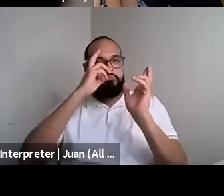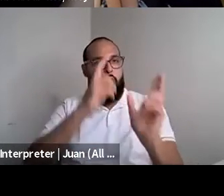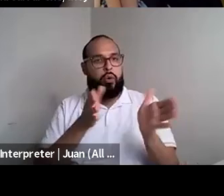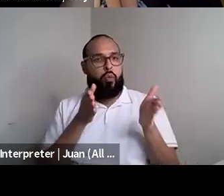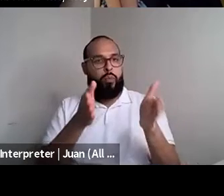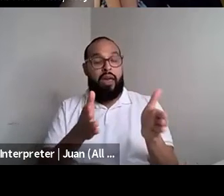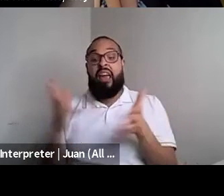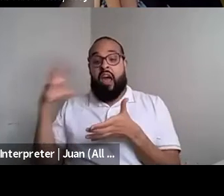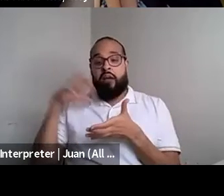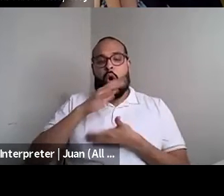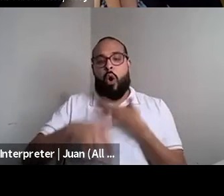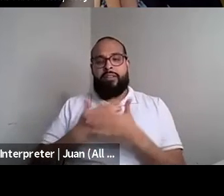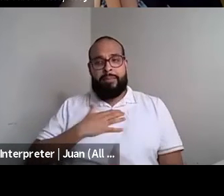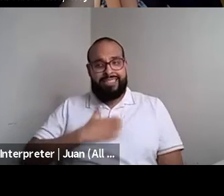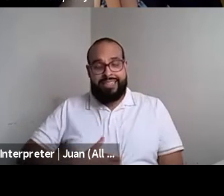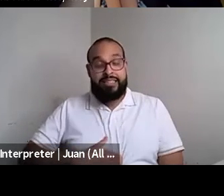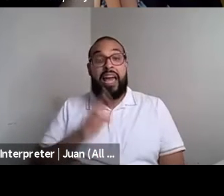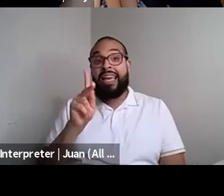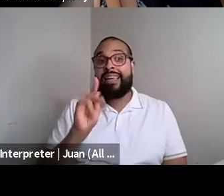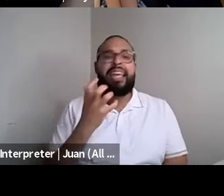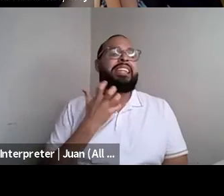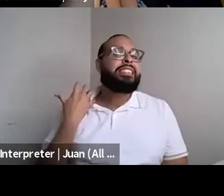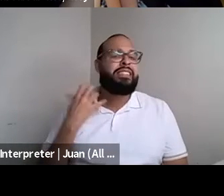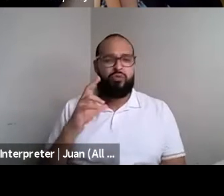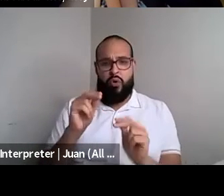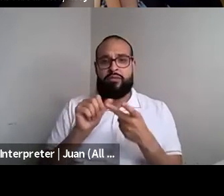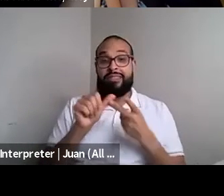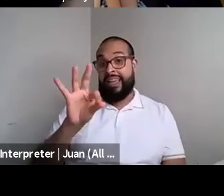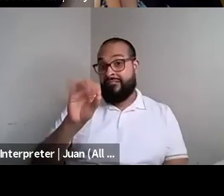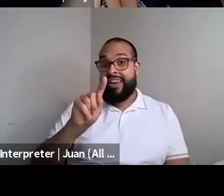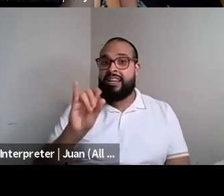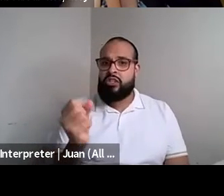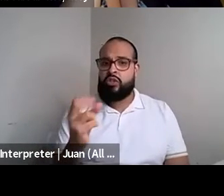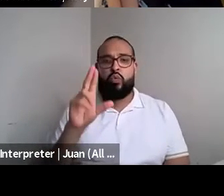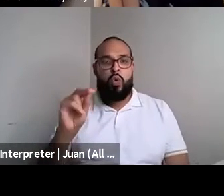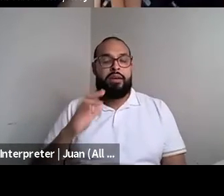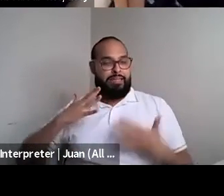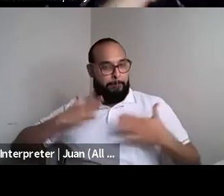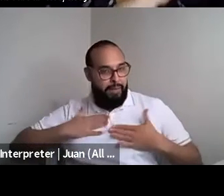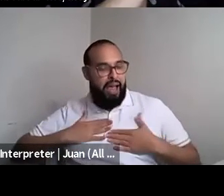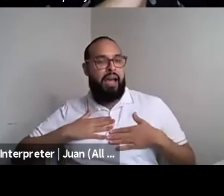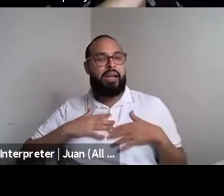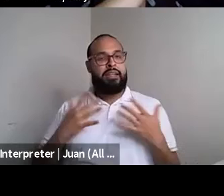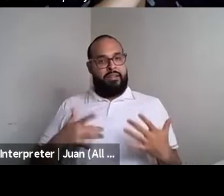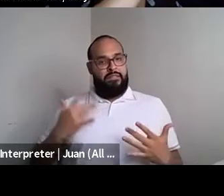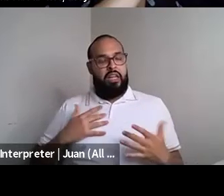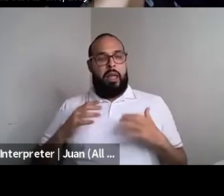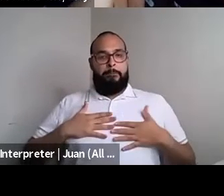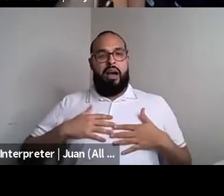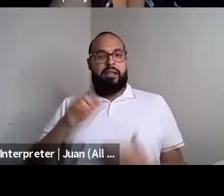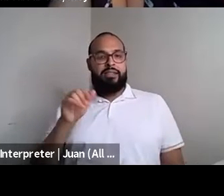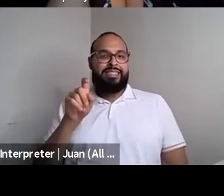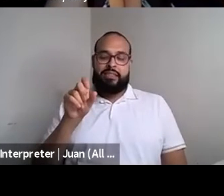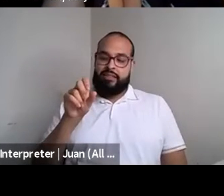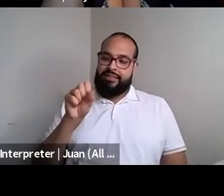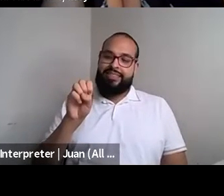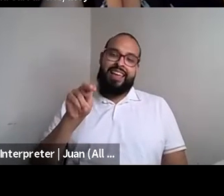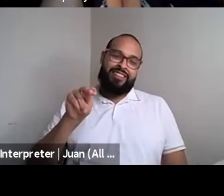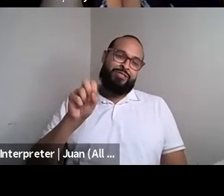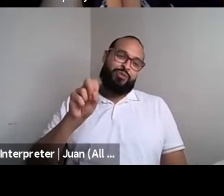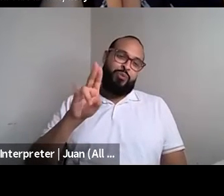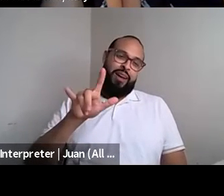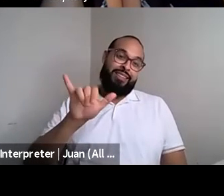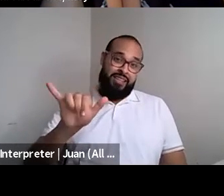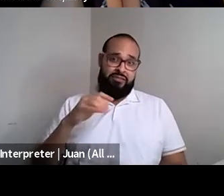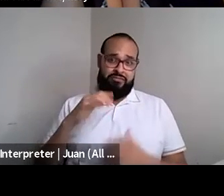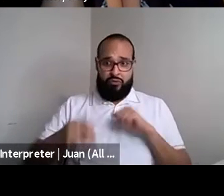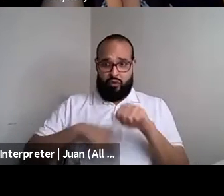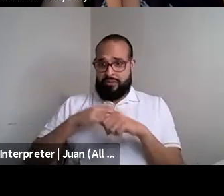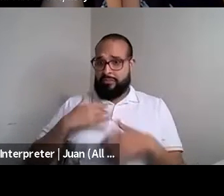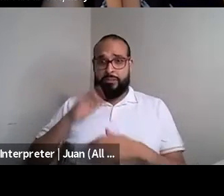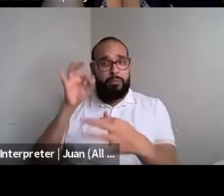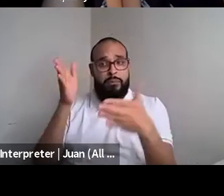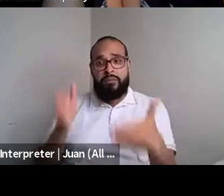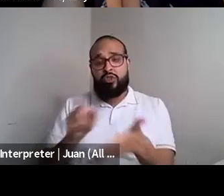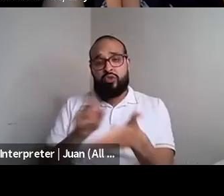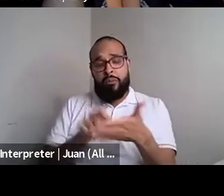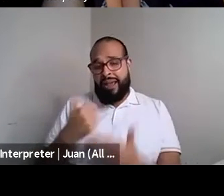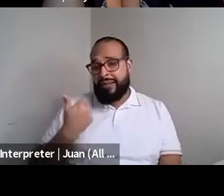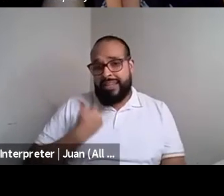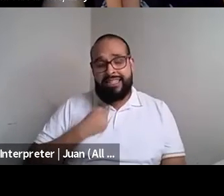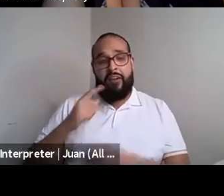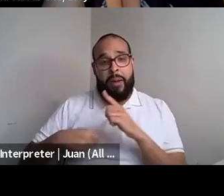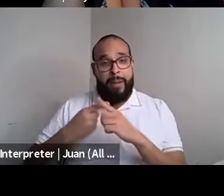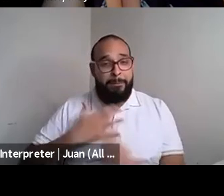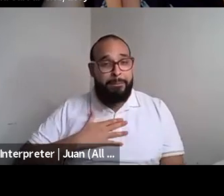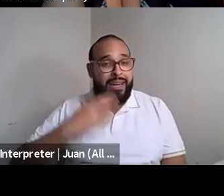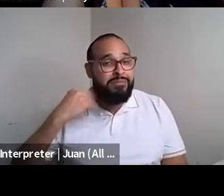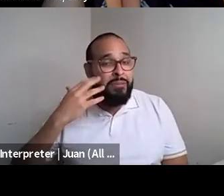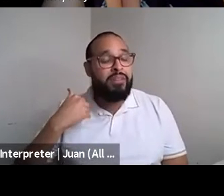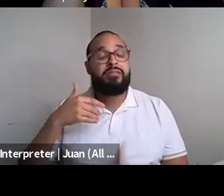Kokumo: It's not a team. It's not a fetish is my sexuality. It's my sensuality. And who better than to right then myself so often. The problem is, are created for